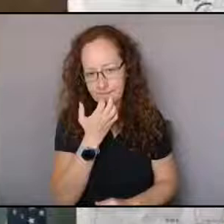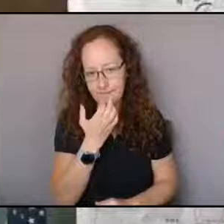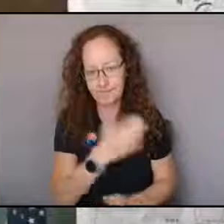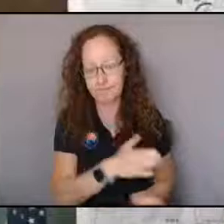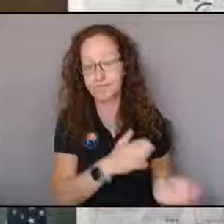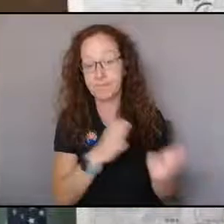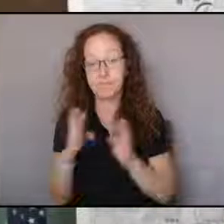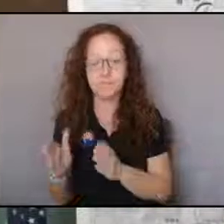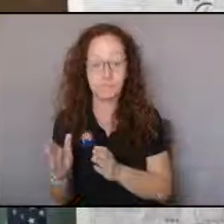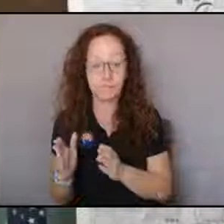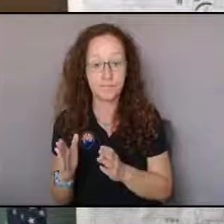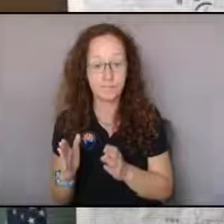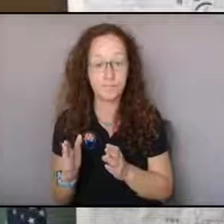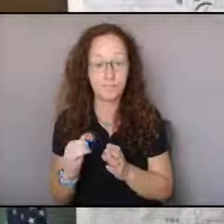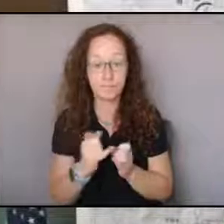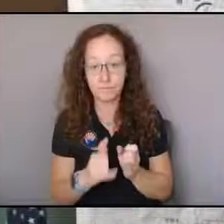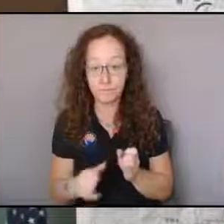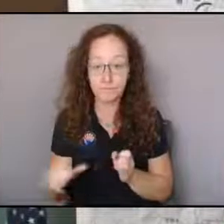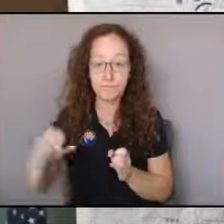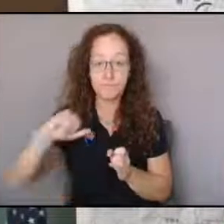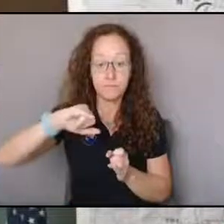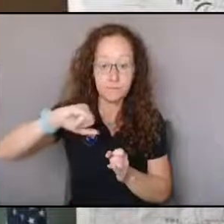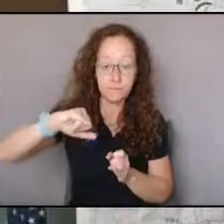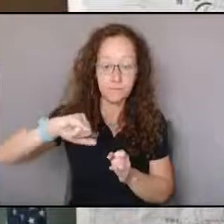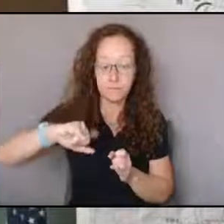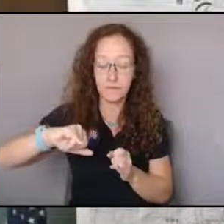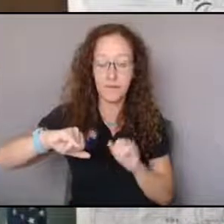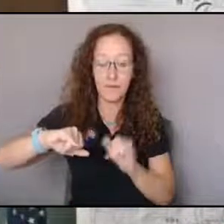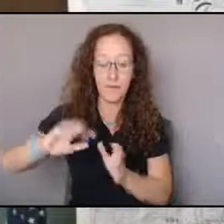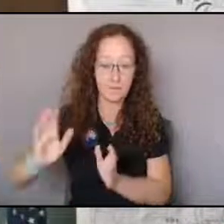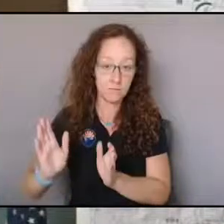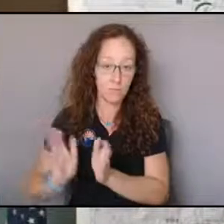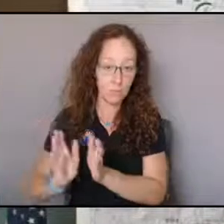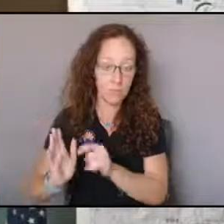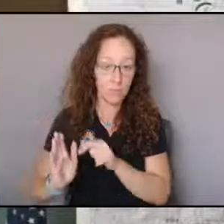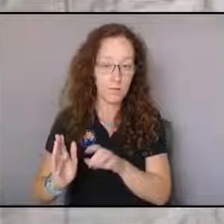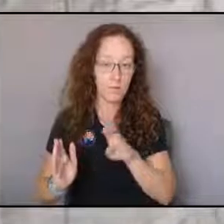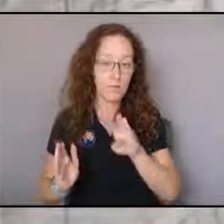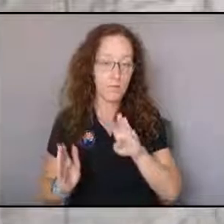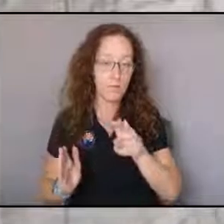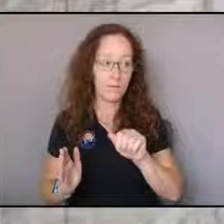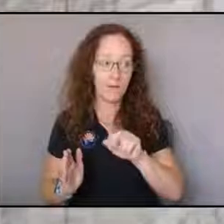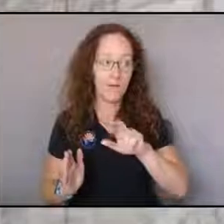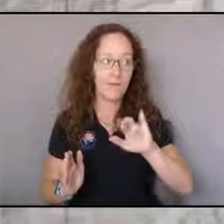VALLEY. MOVING ON AROUND TO THE SOUTHWEST CORNER BARILLAS PEAK,